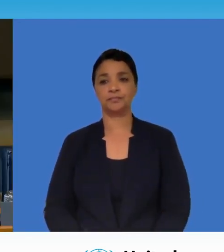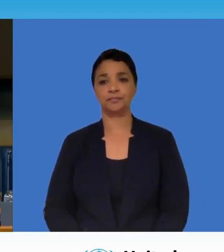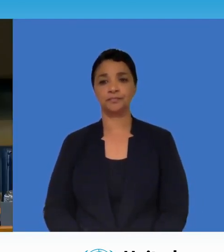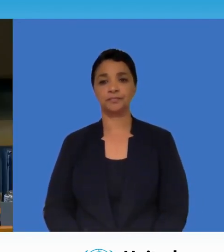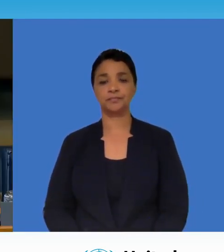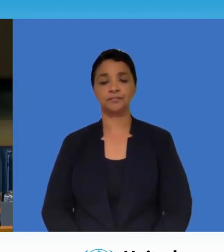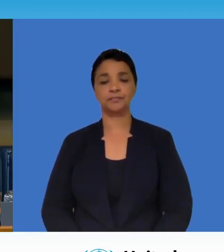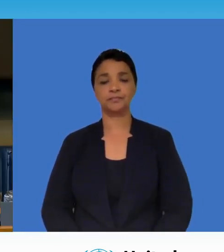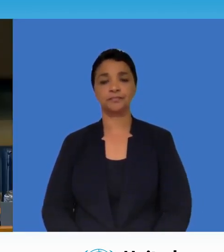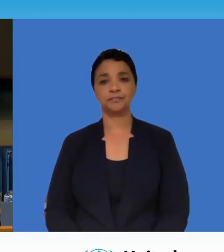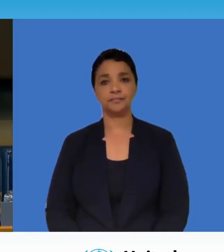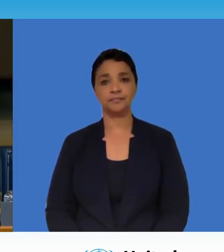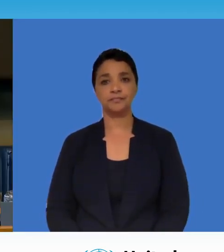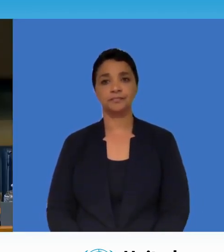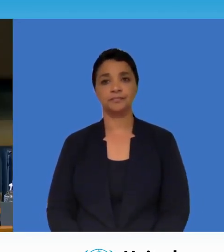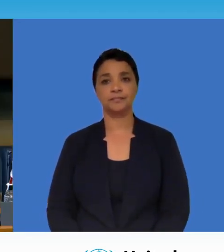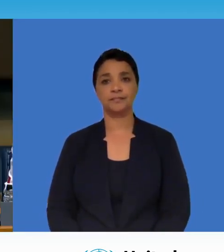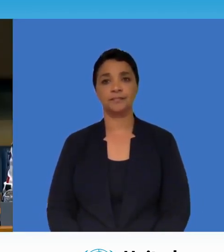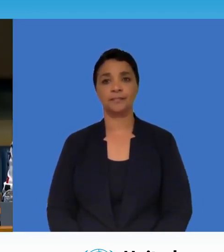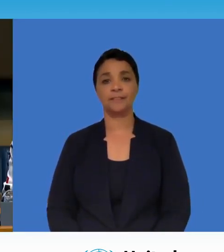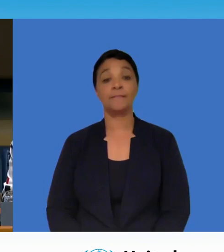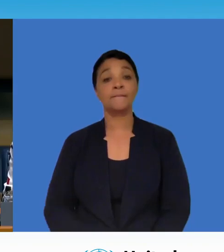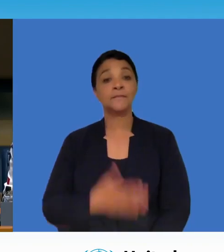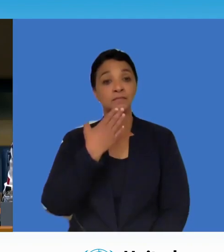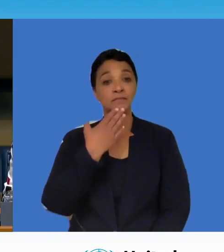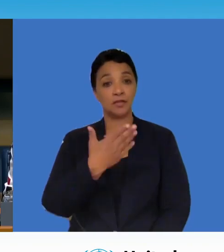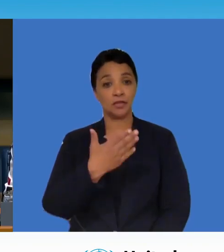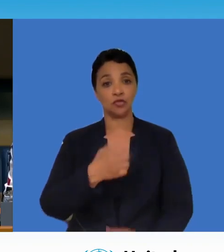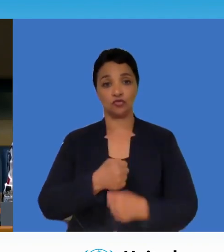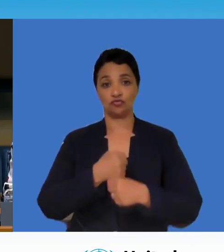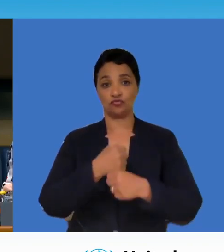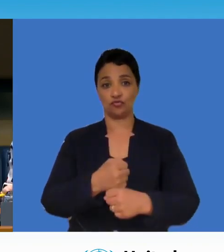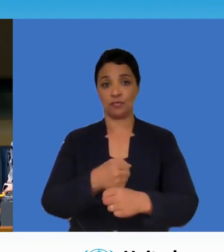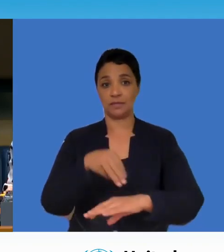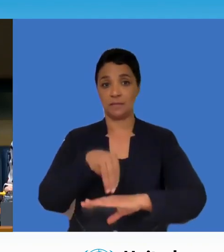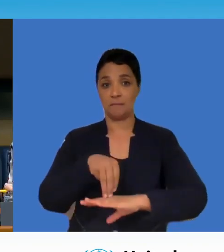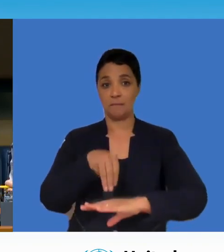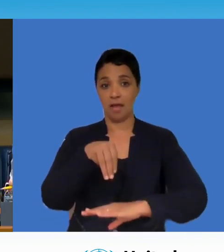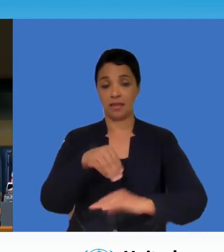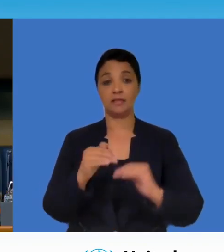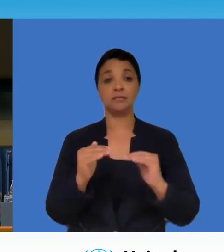I thank the representative of Mali for her statement and now I give the floor to the